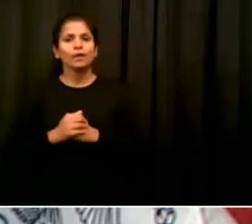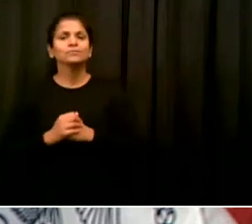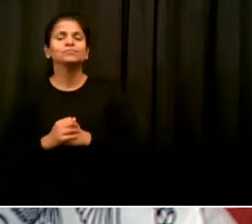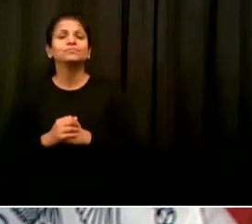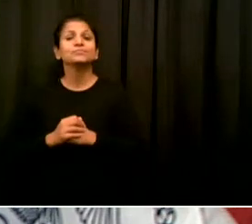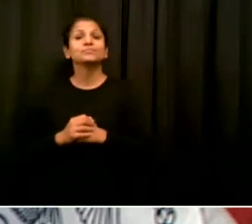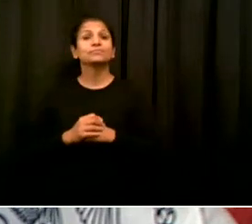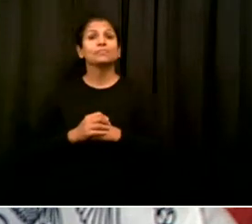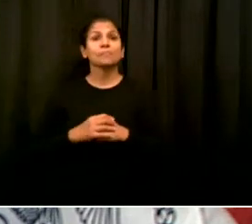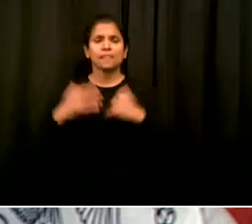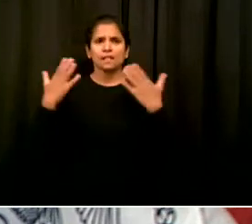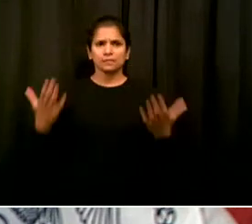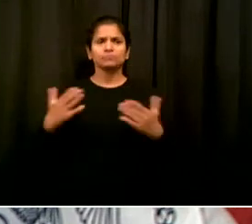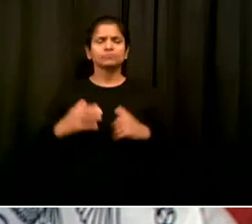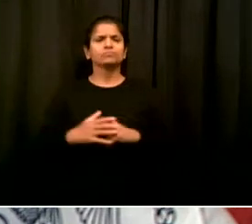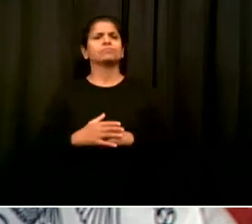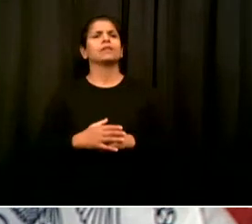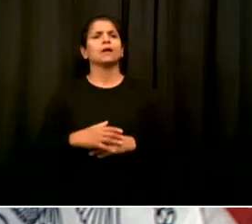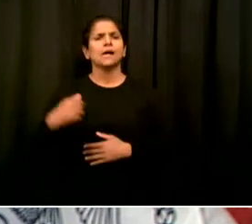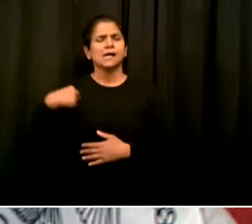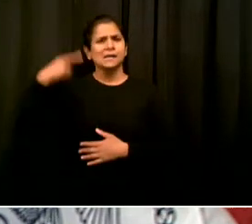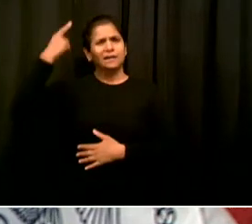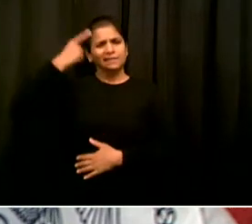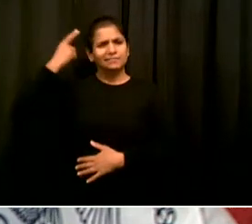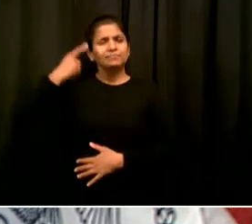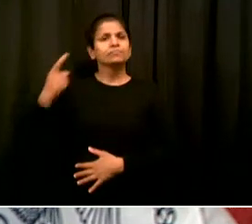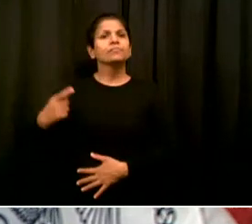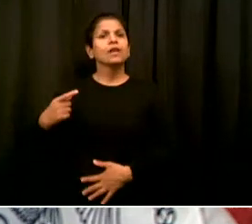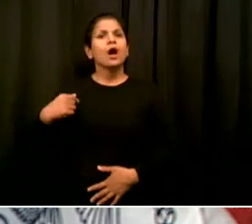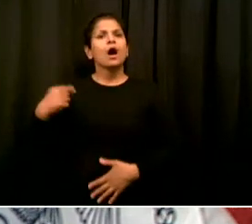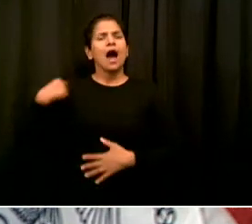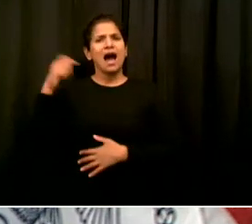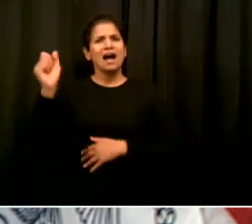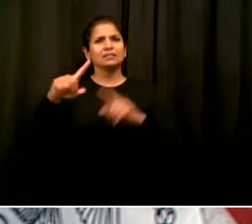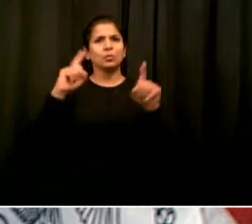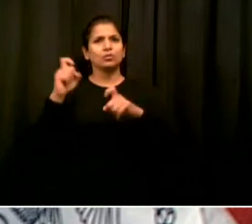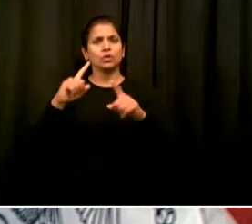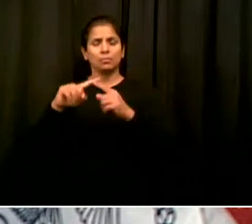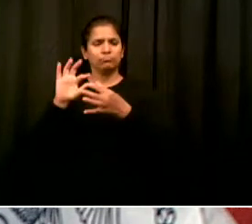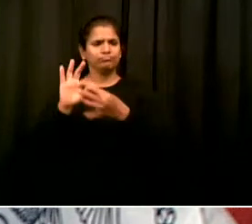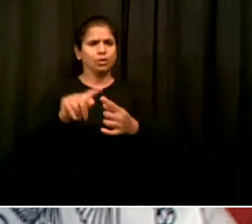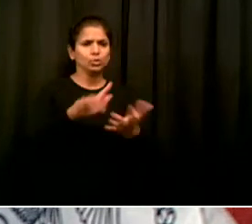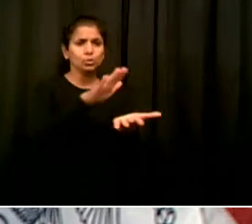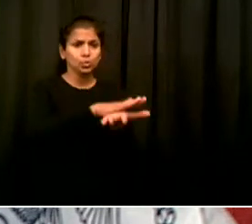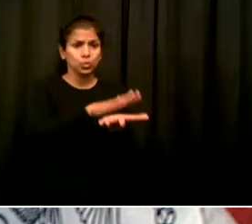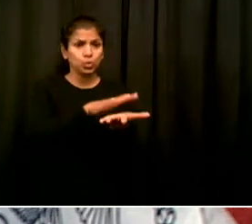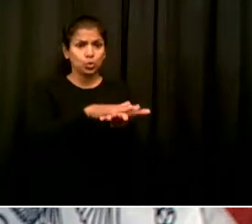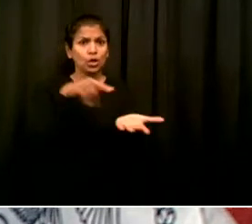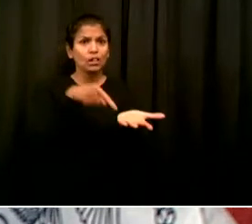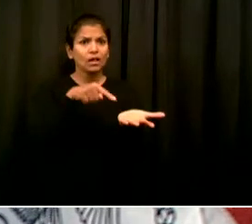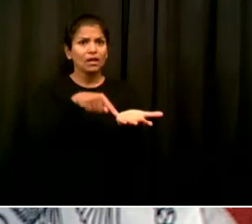I I D HAA COCOLEUP OF DAYS OFF SO I'M HE PRETTY GOOD.